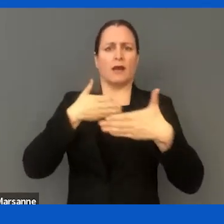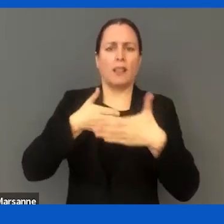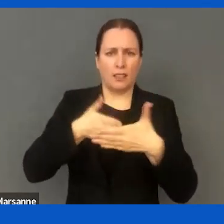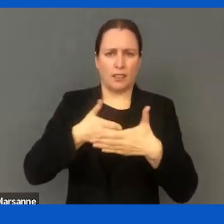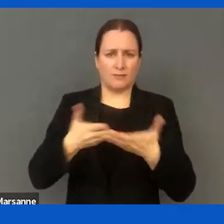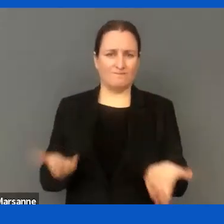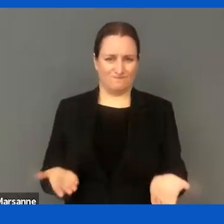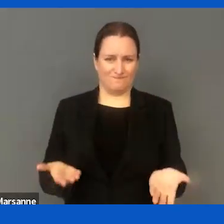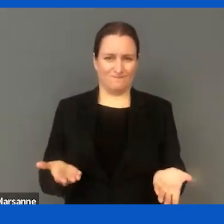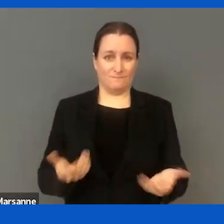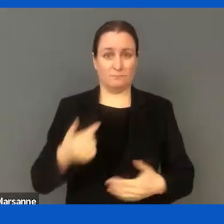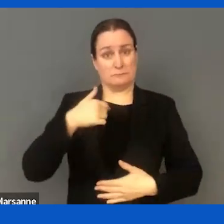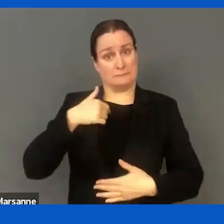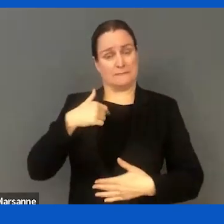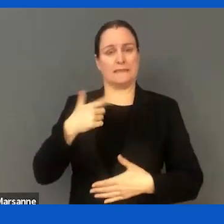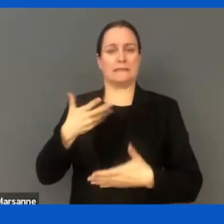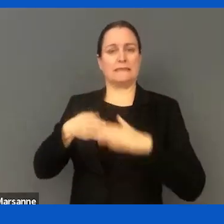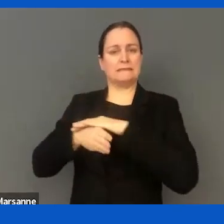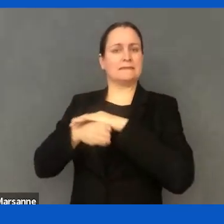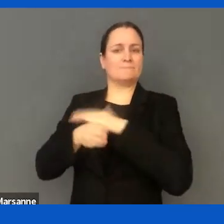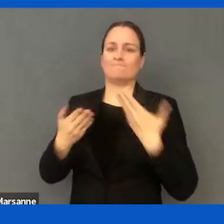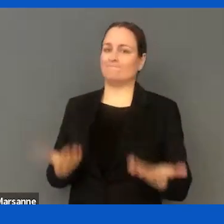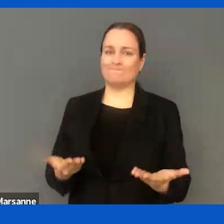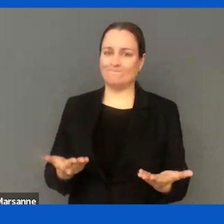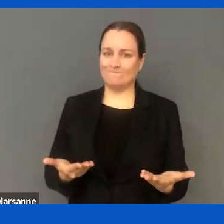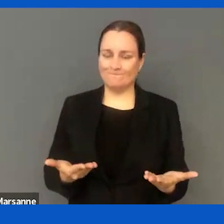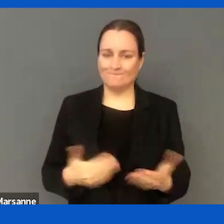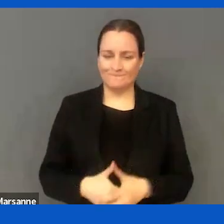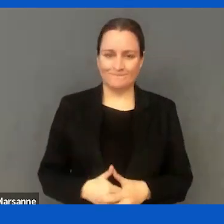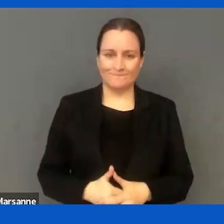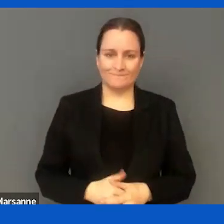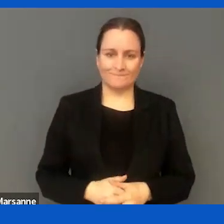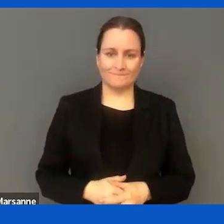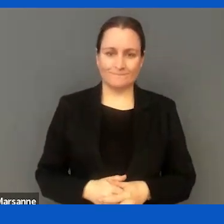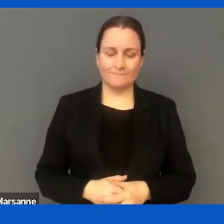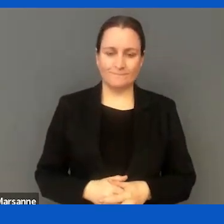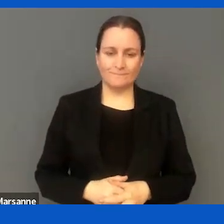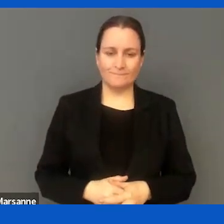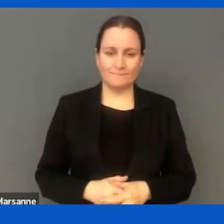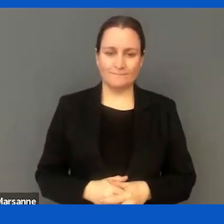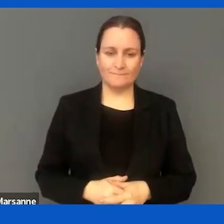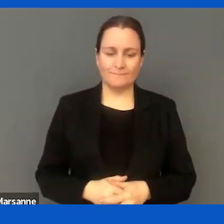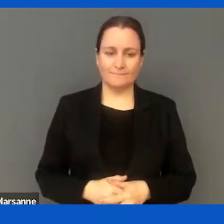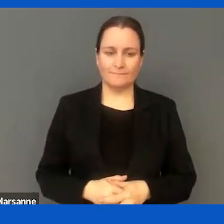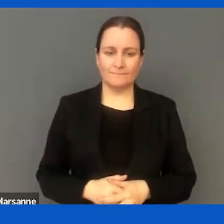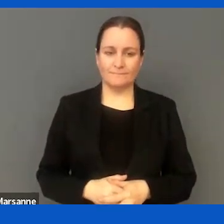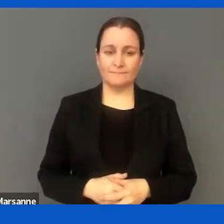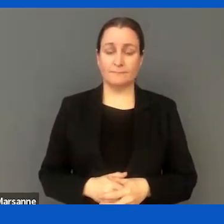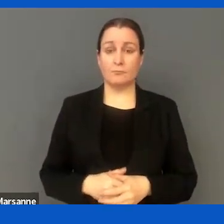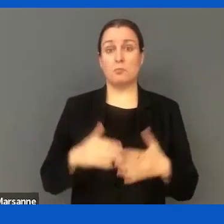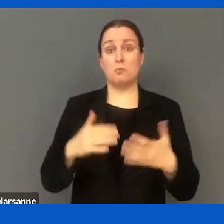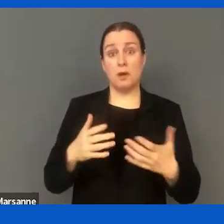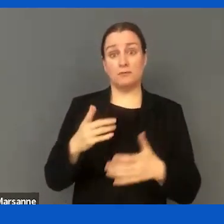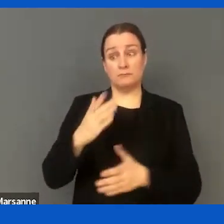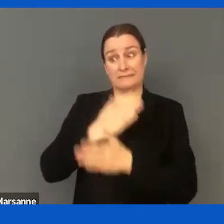don't know about it. Only specialists know about it, only people with disability know